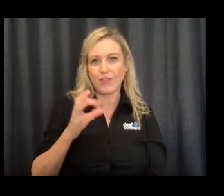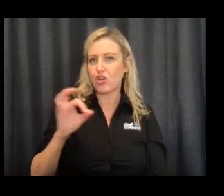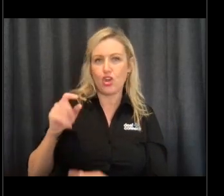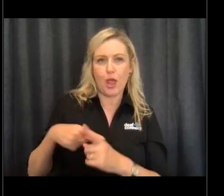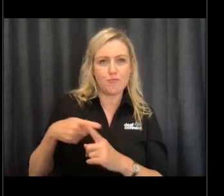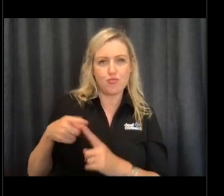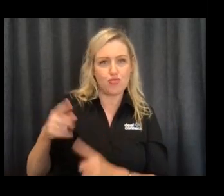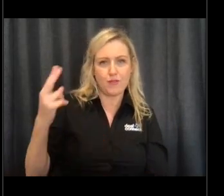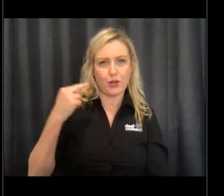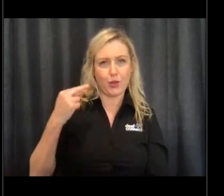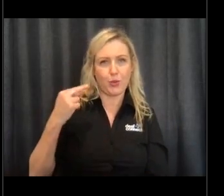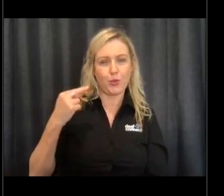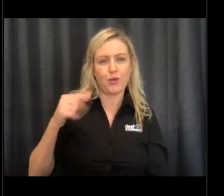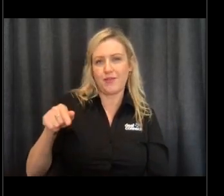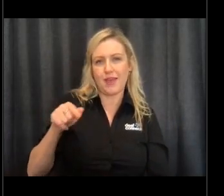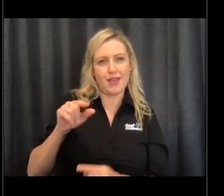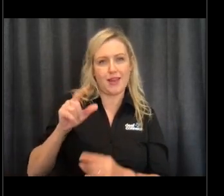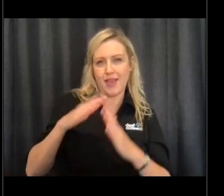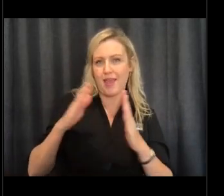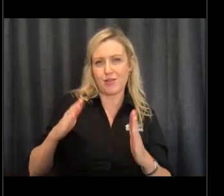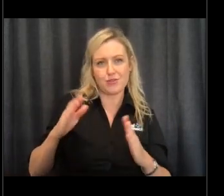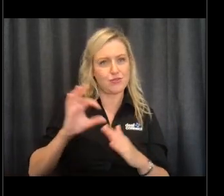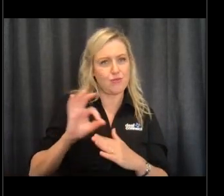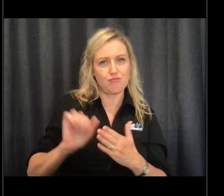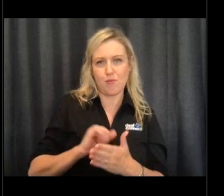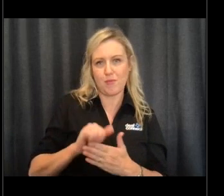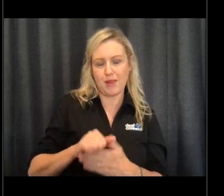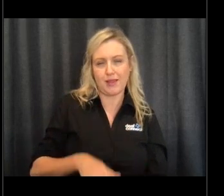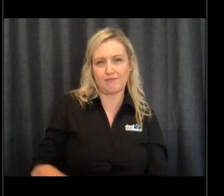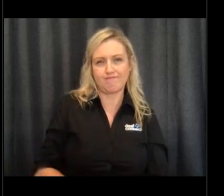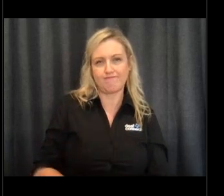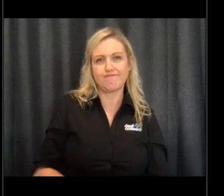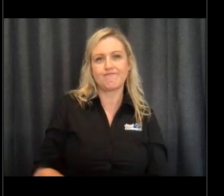not this case, they have an obligation to make sure that's done properly but if they